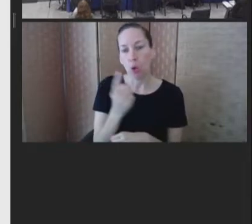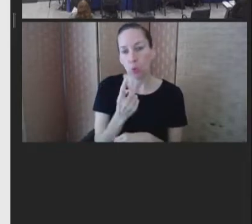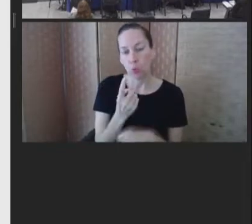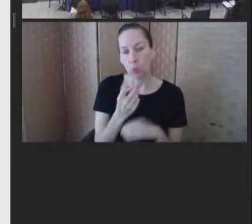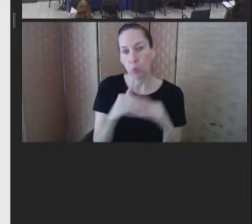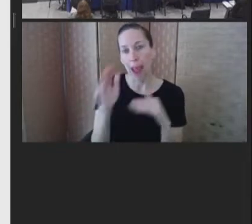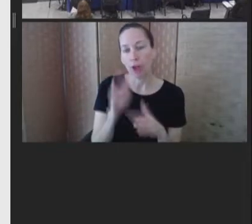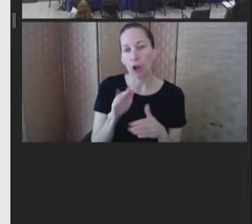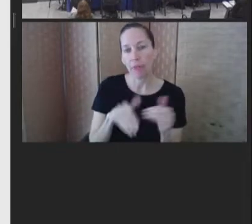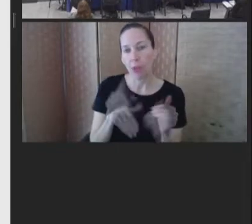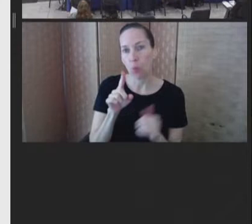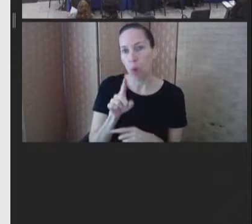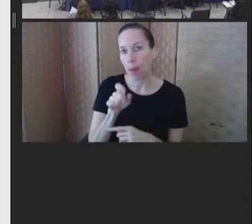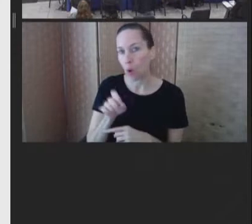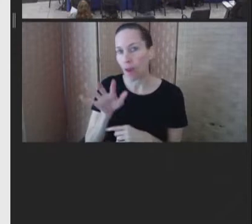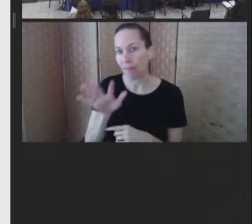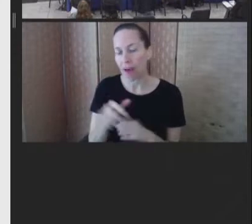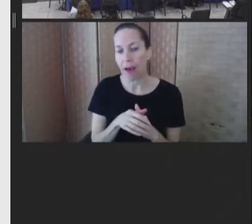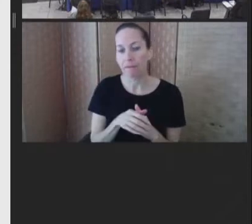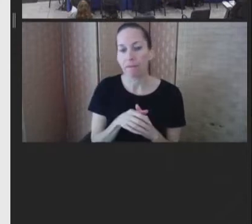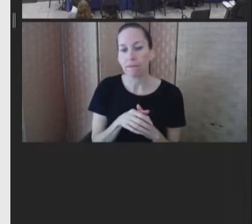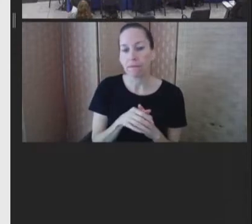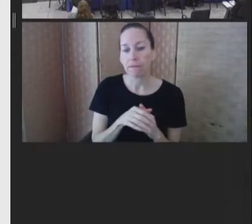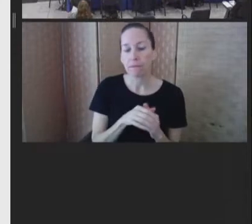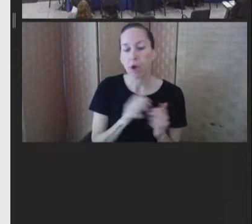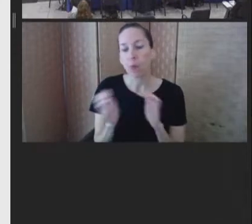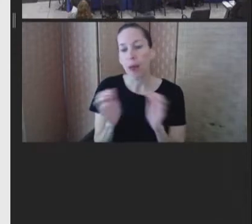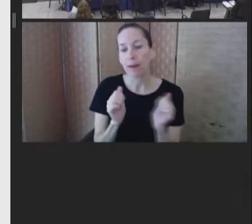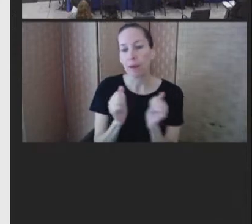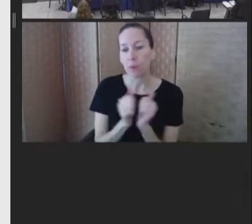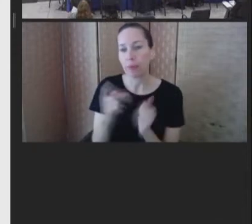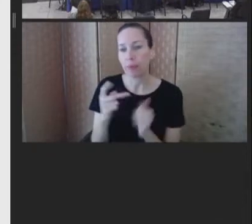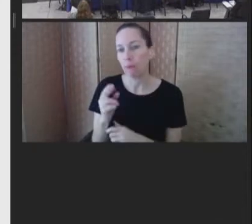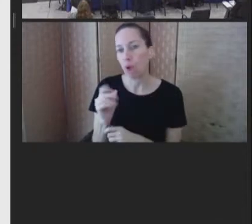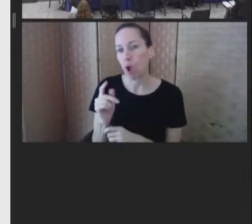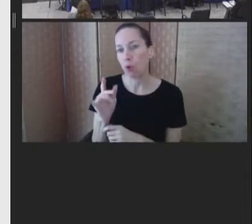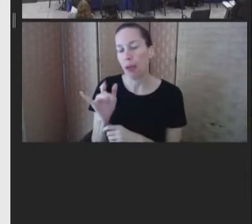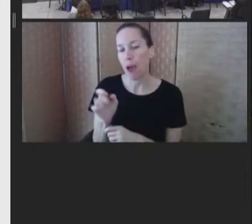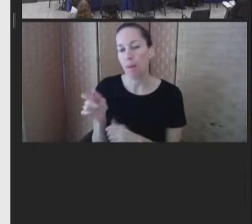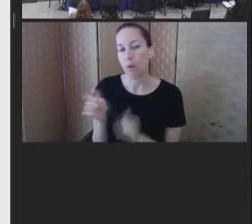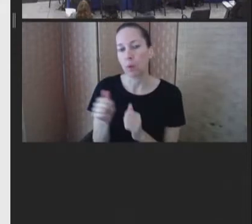relative to the prototype vaccine, with a unadjusted lower bound confidence above one.